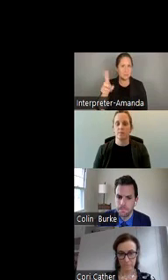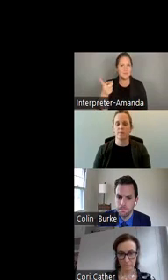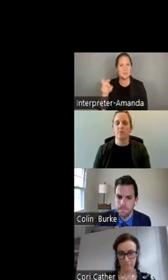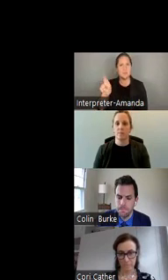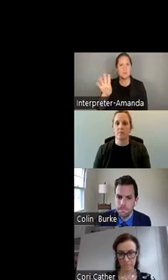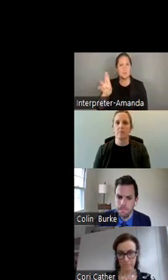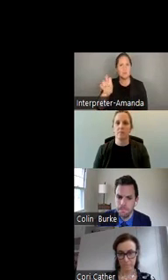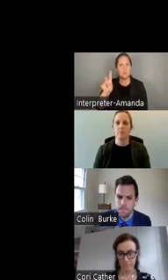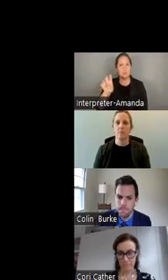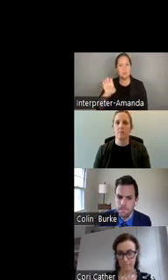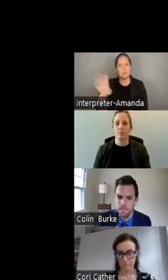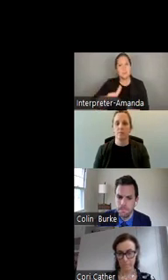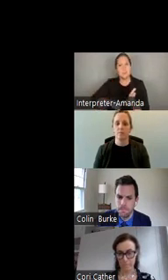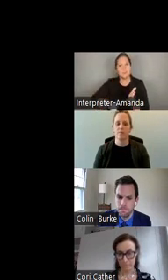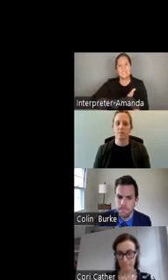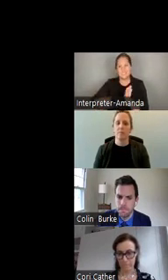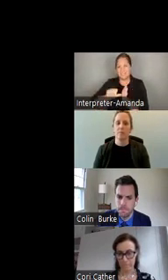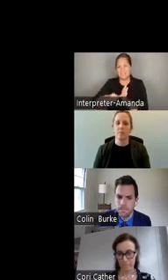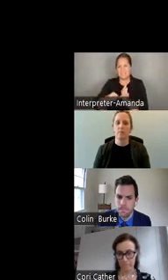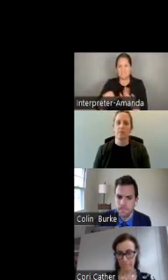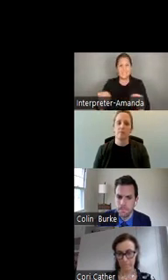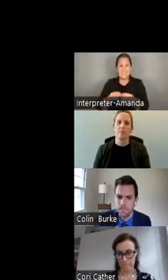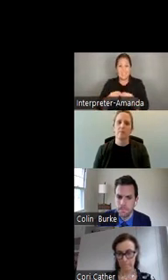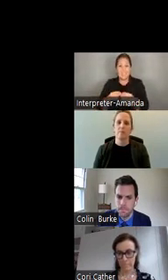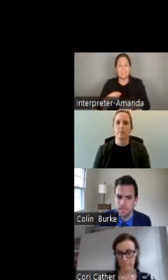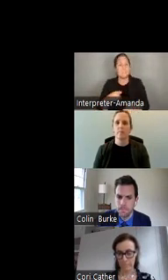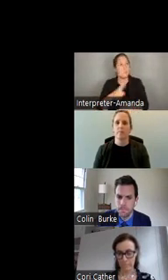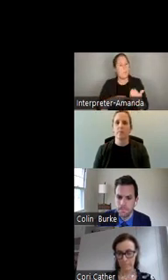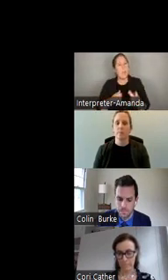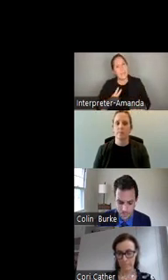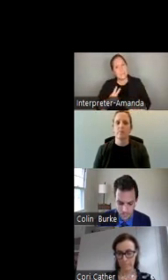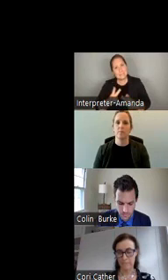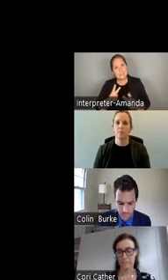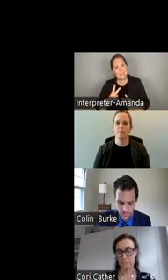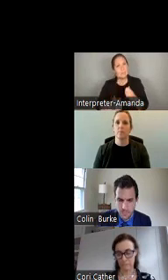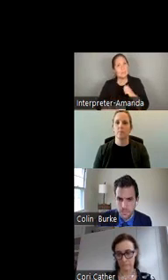so oftentimes people use what at least what I see as a way to kind of mitigate the pain and